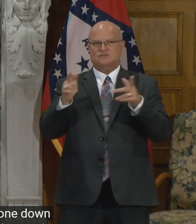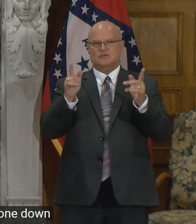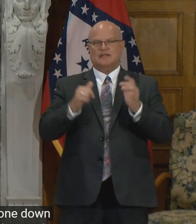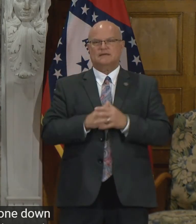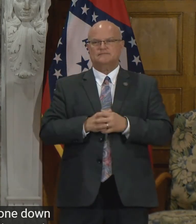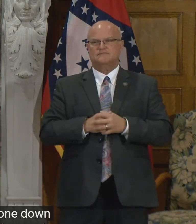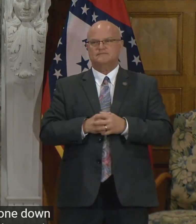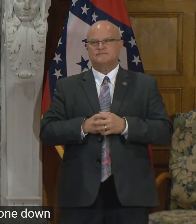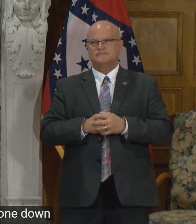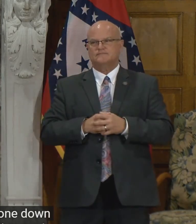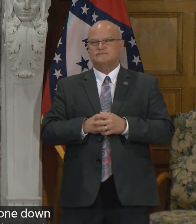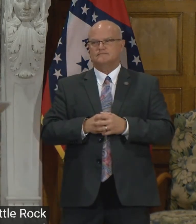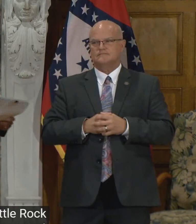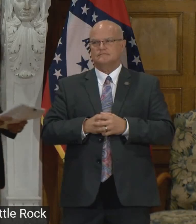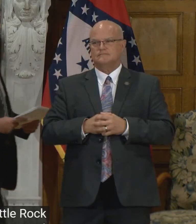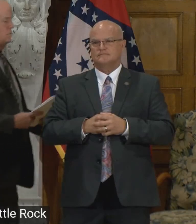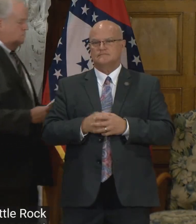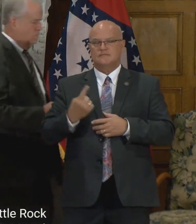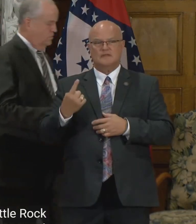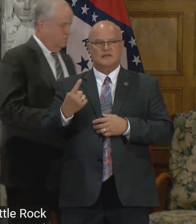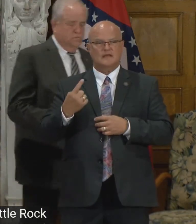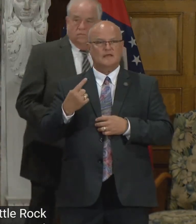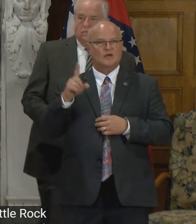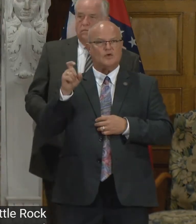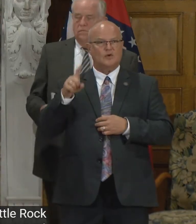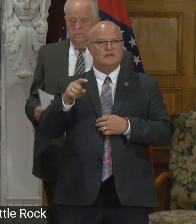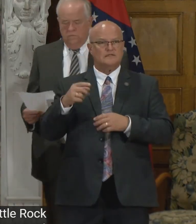I think we have a. I believe we have a question remotely.